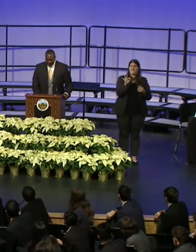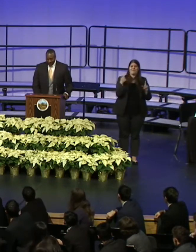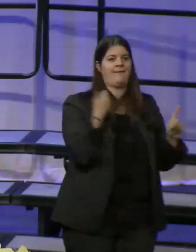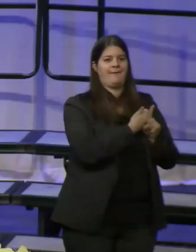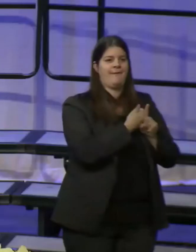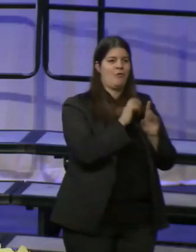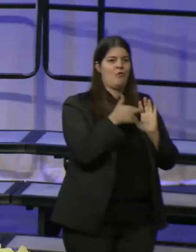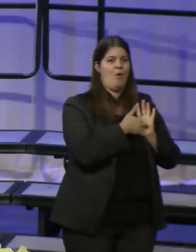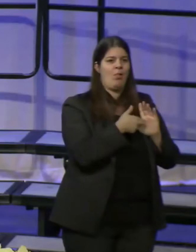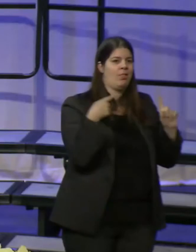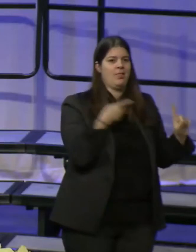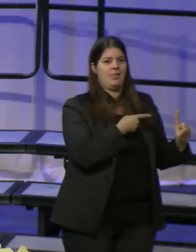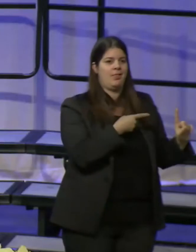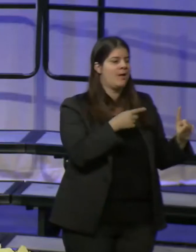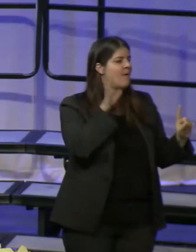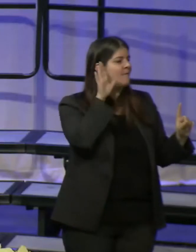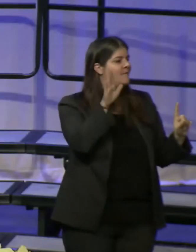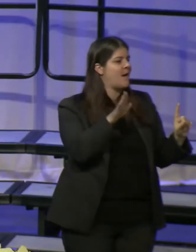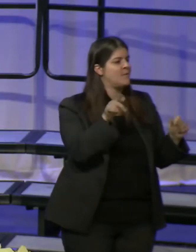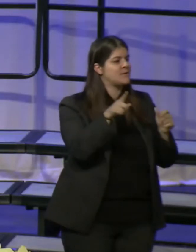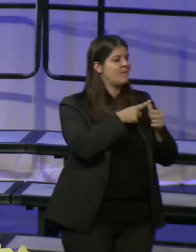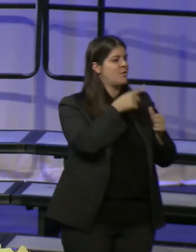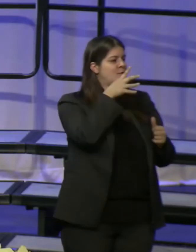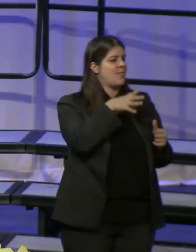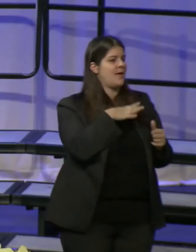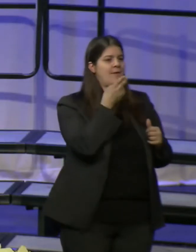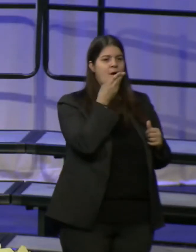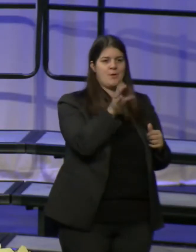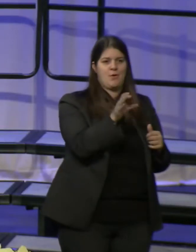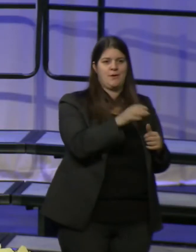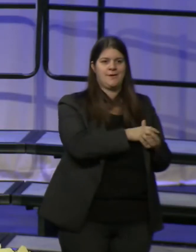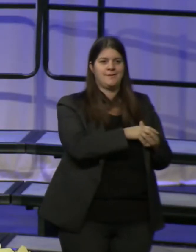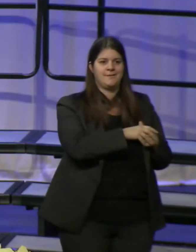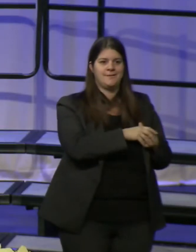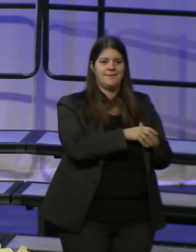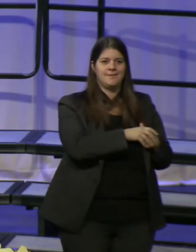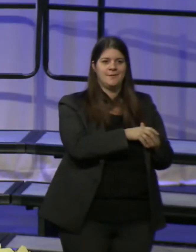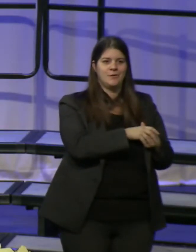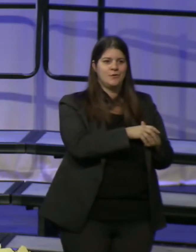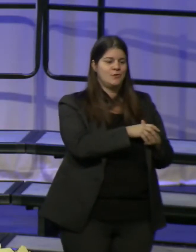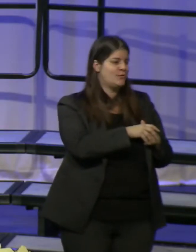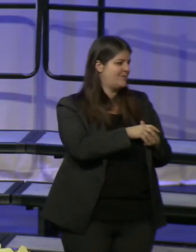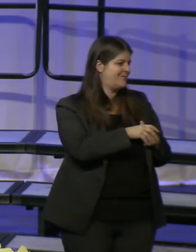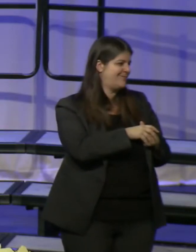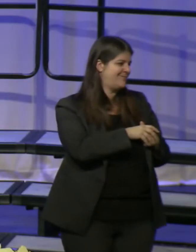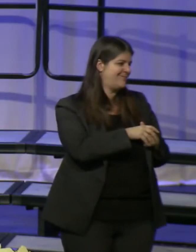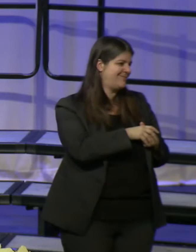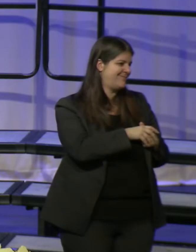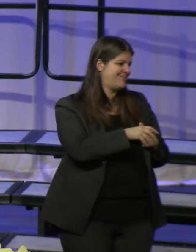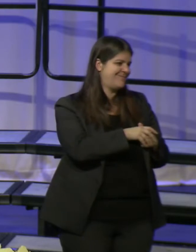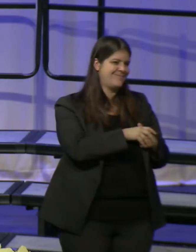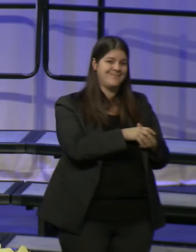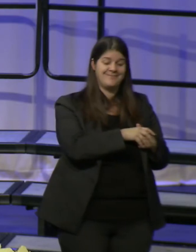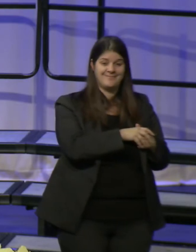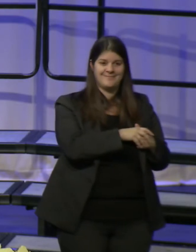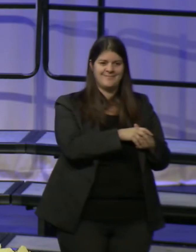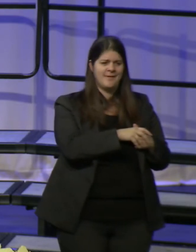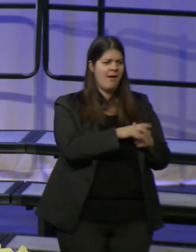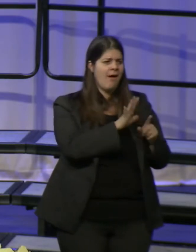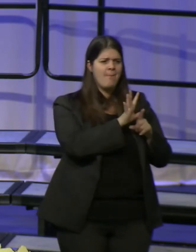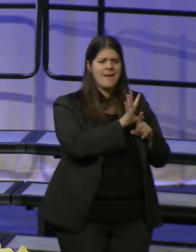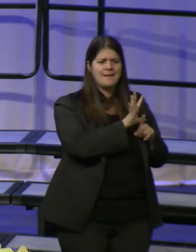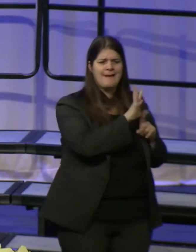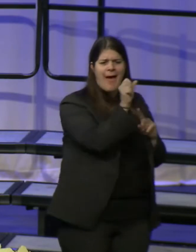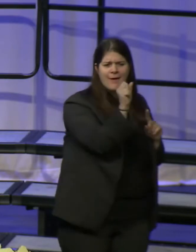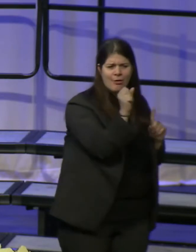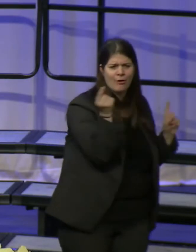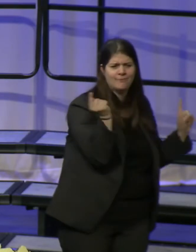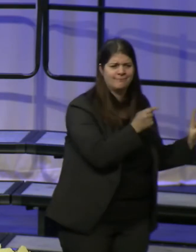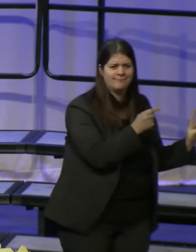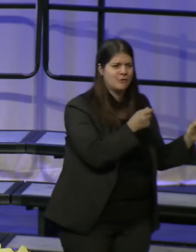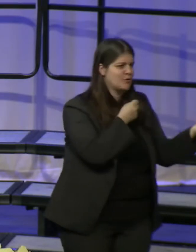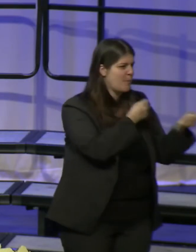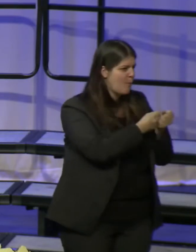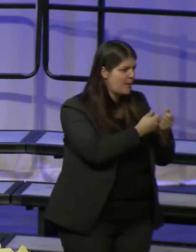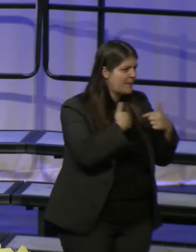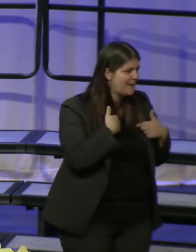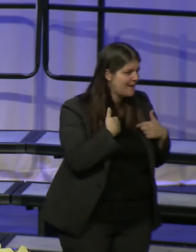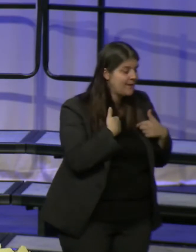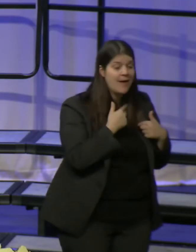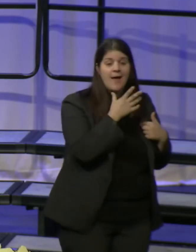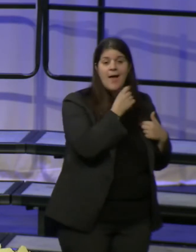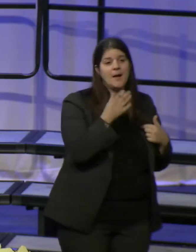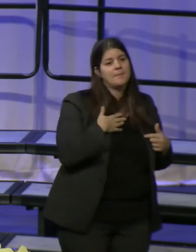fabulous First Lady of Howard County, spectacular supporter, and best friend, my wife Shani.